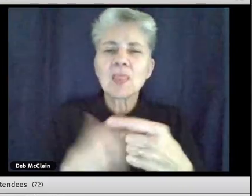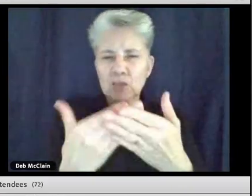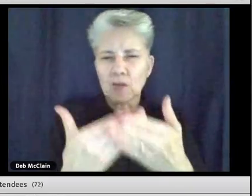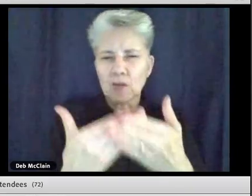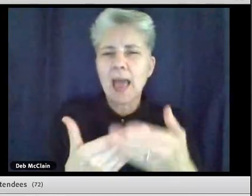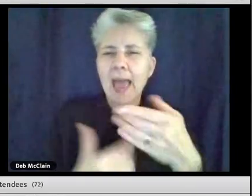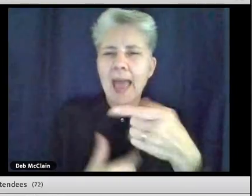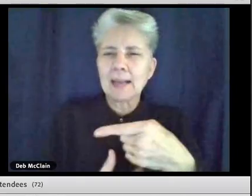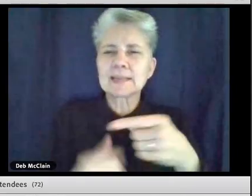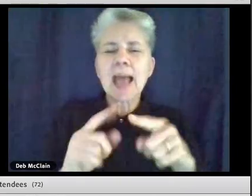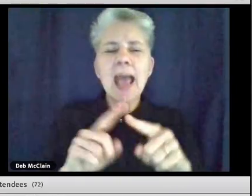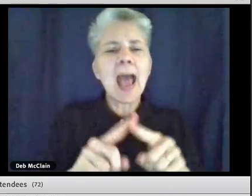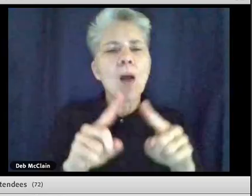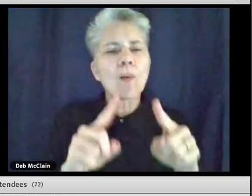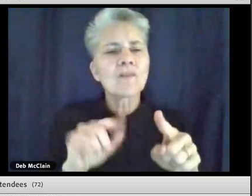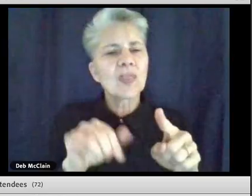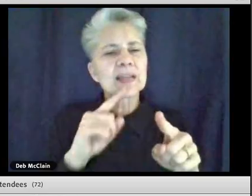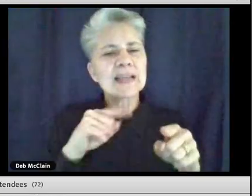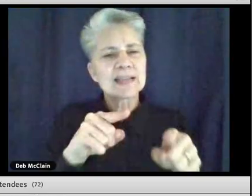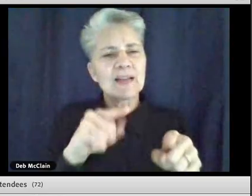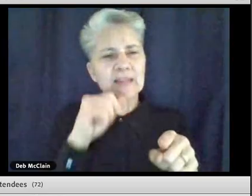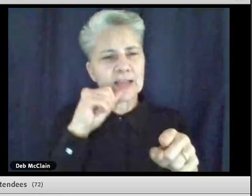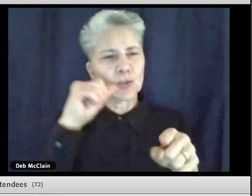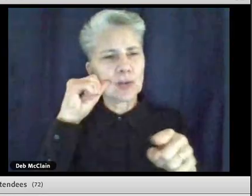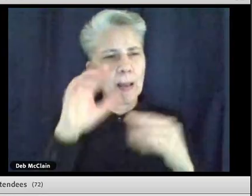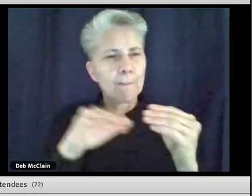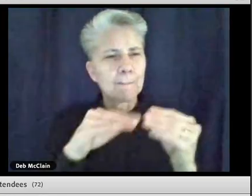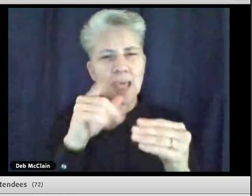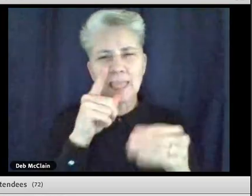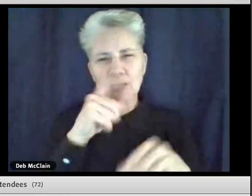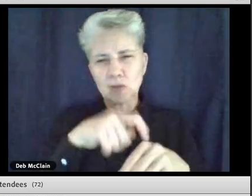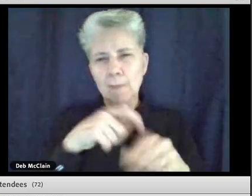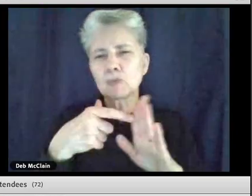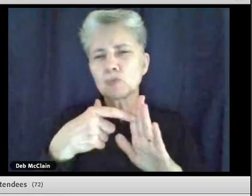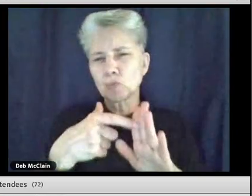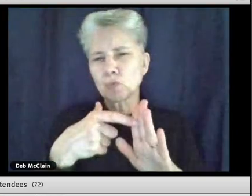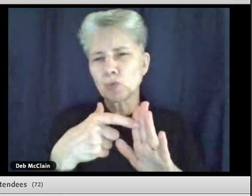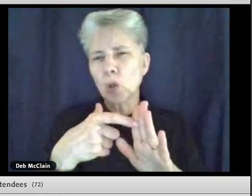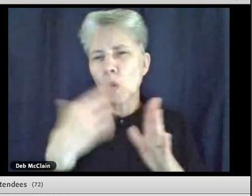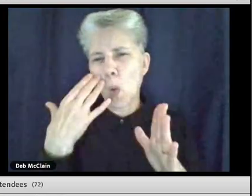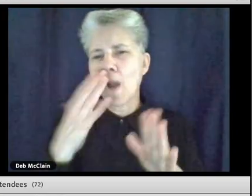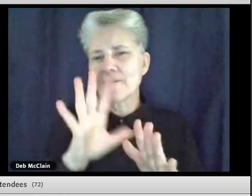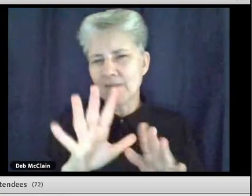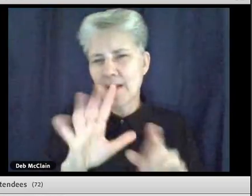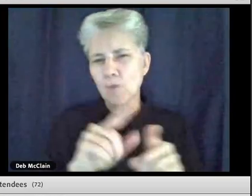However, this is as of yesterday about lunchtime, and I'm going to show you live, and there's also a site for Florida